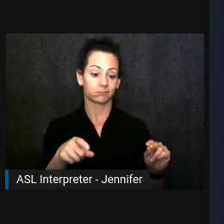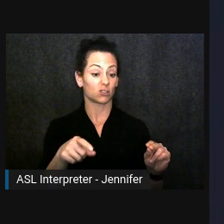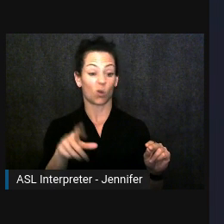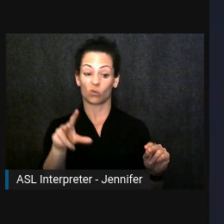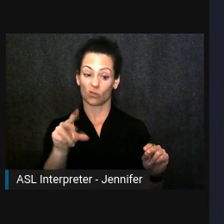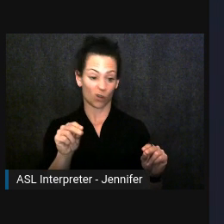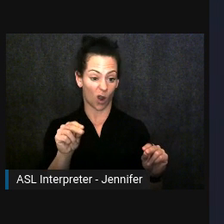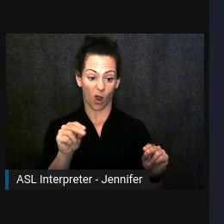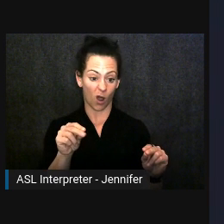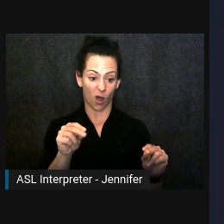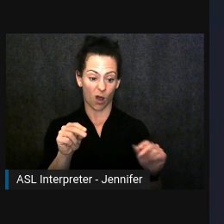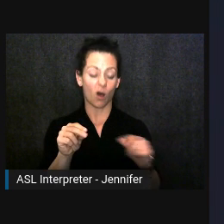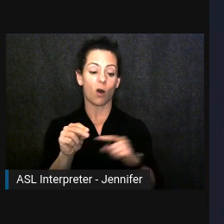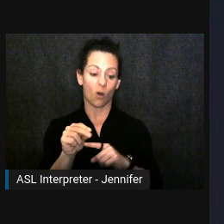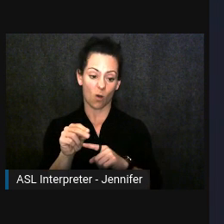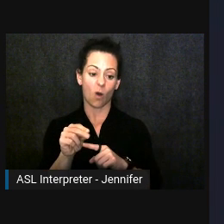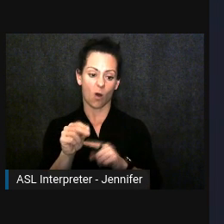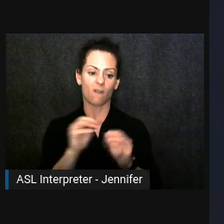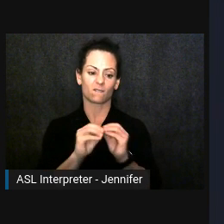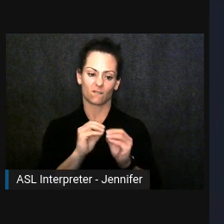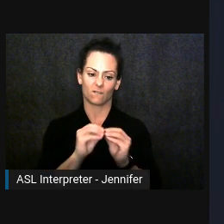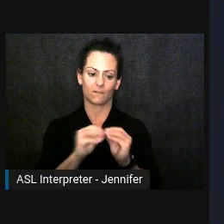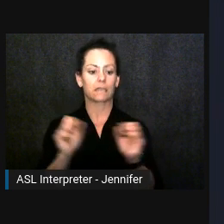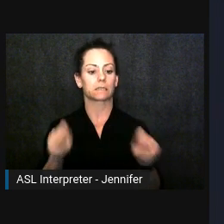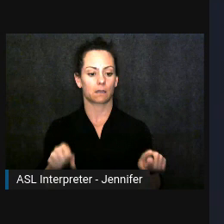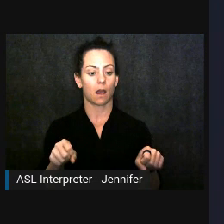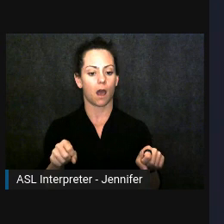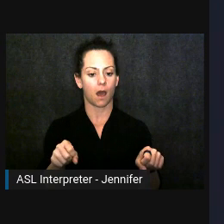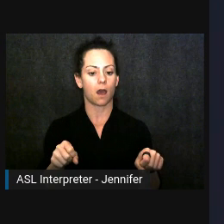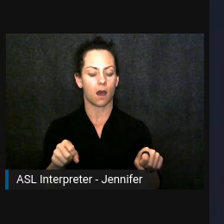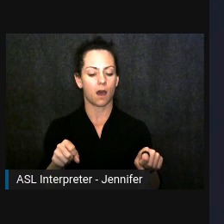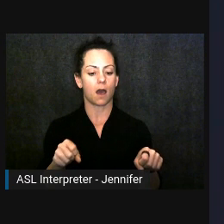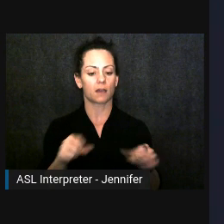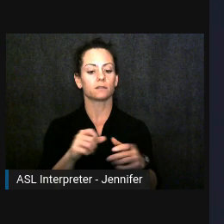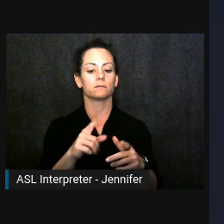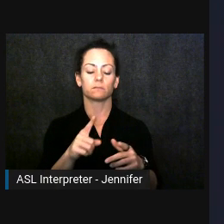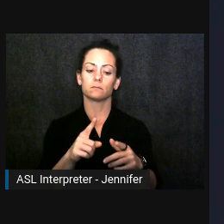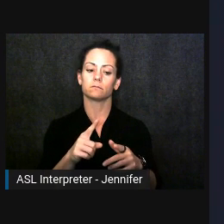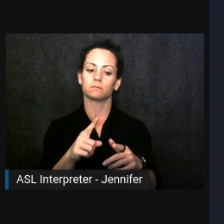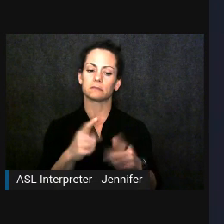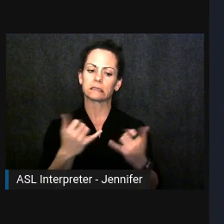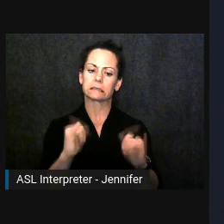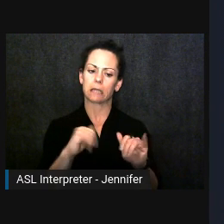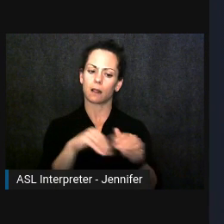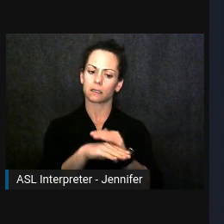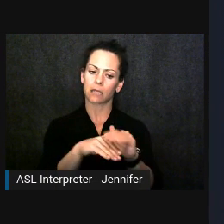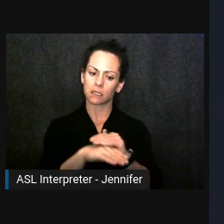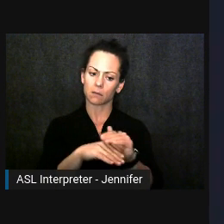within our existing design system that were accessible and met those color contrast requirements.